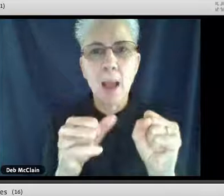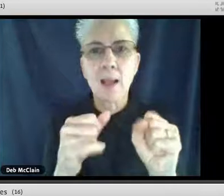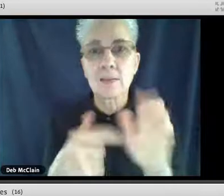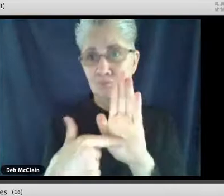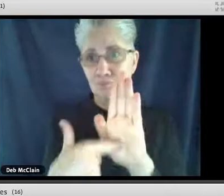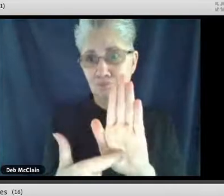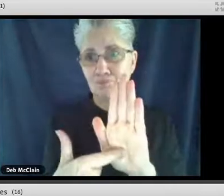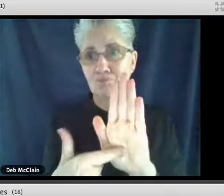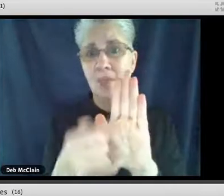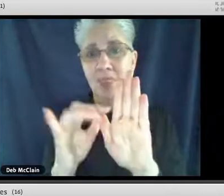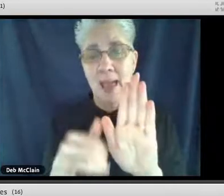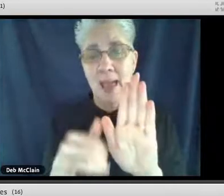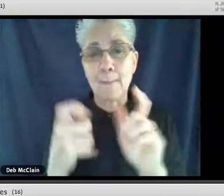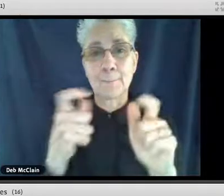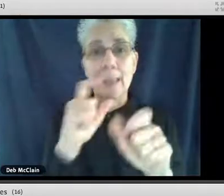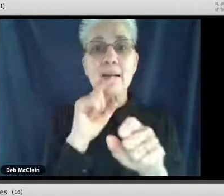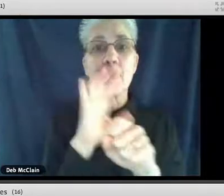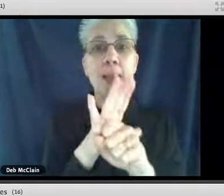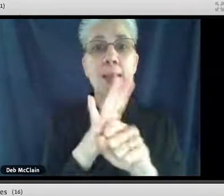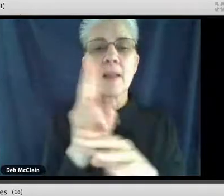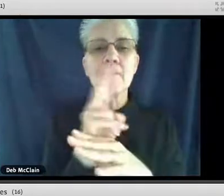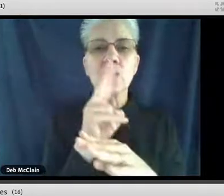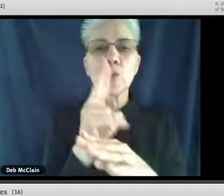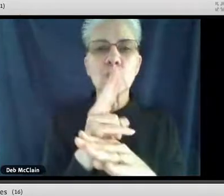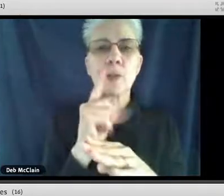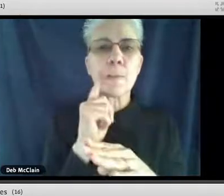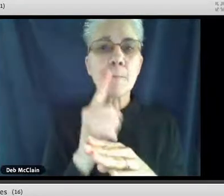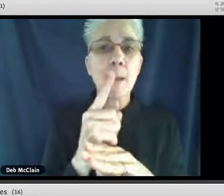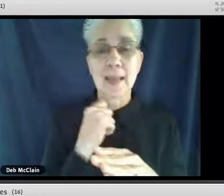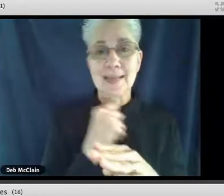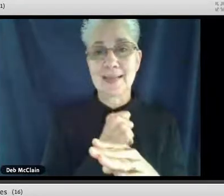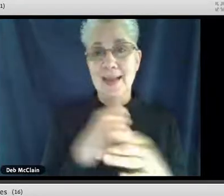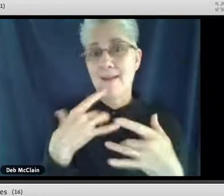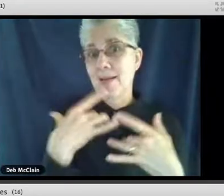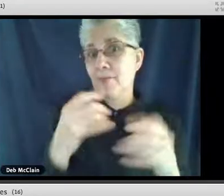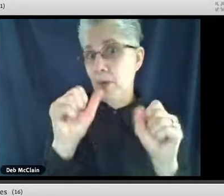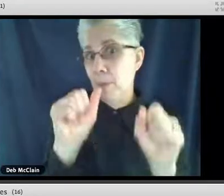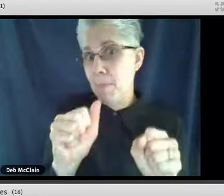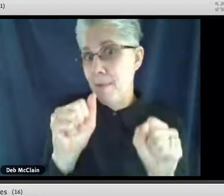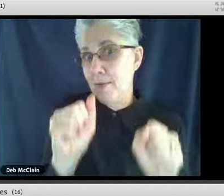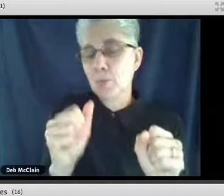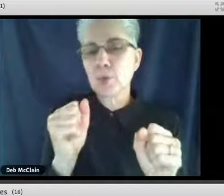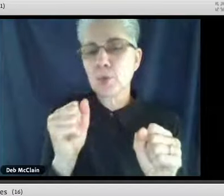You have to have users that have VR. This might be a staff activity. It's kind of involved.